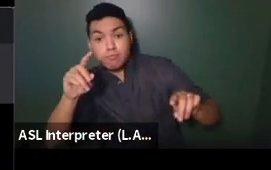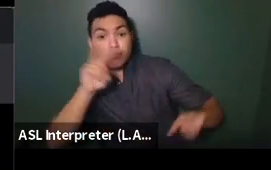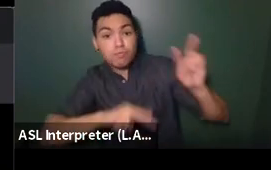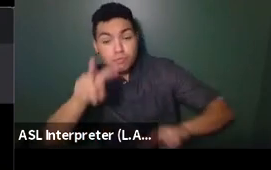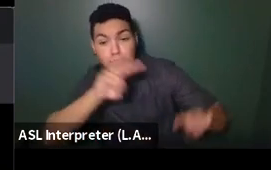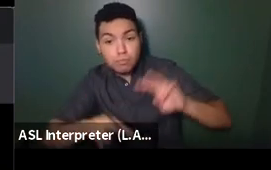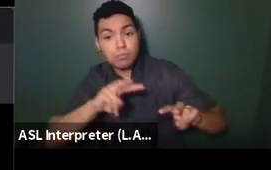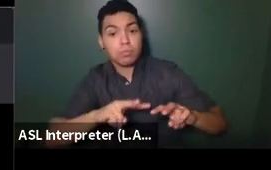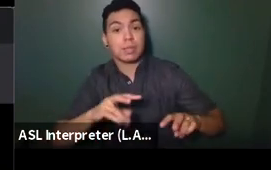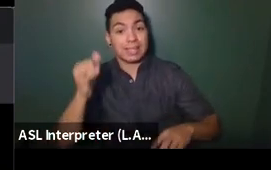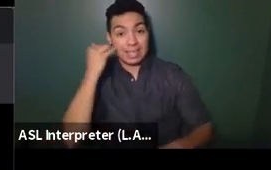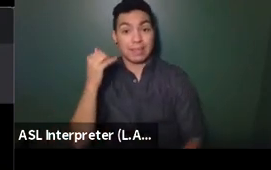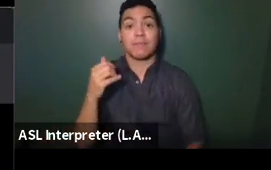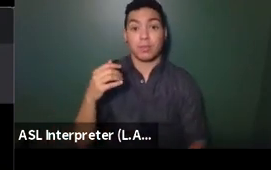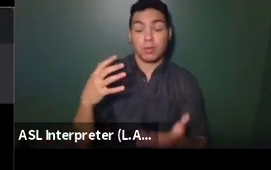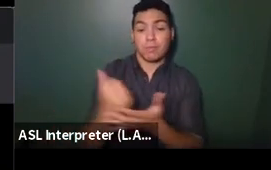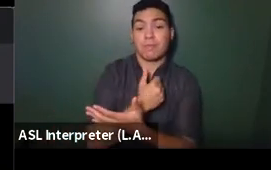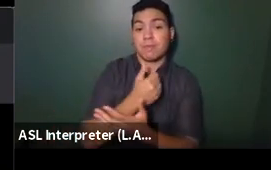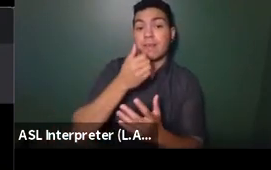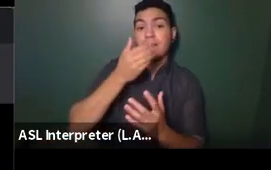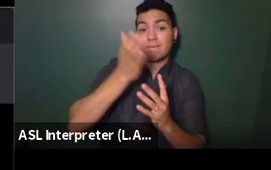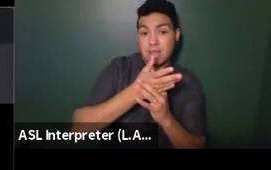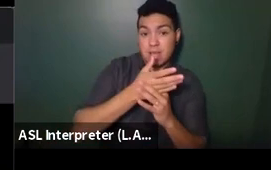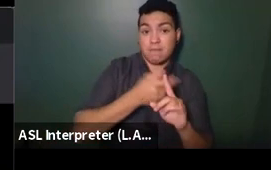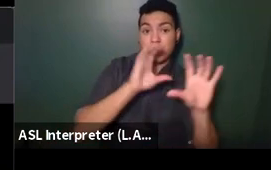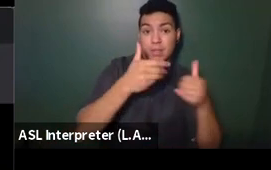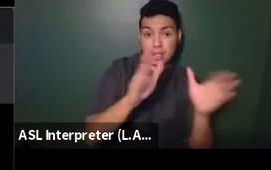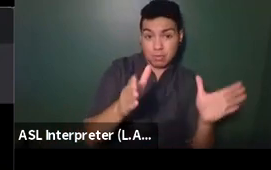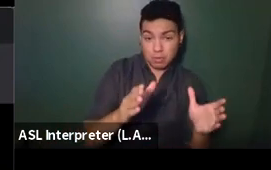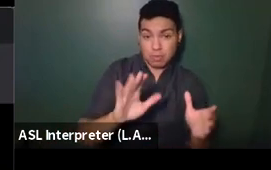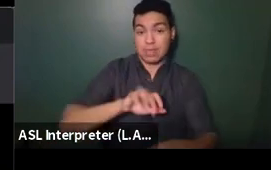Jeff Crawford: And if you do take a file that's within a classroom and make it visible to anybody with a link